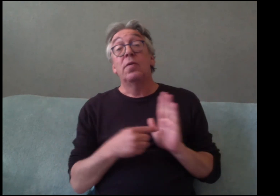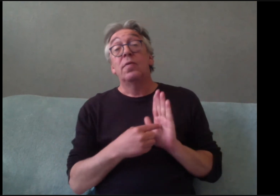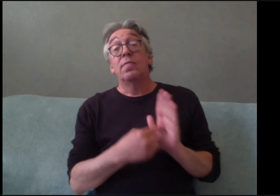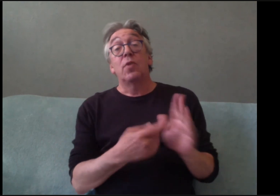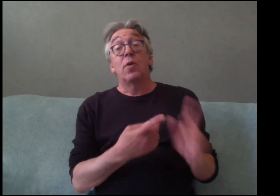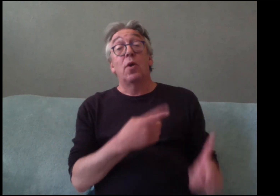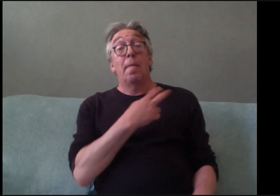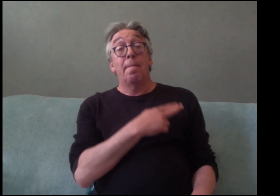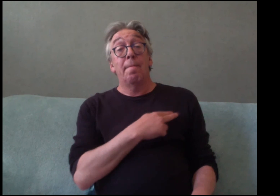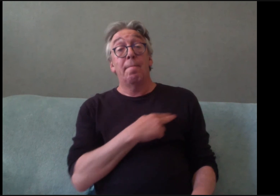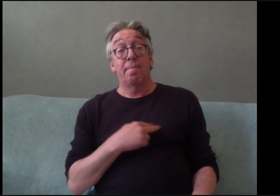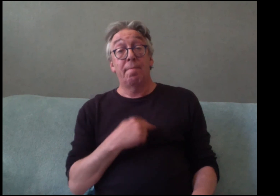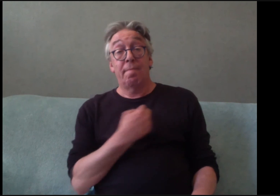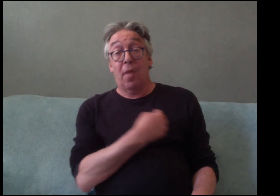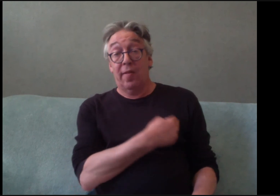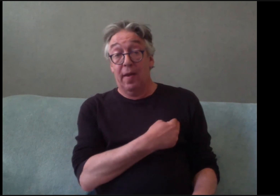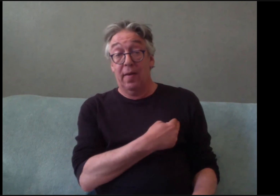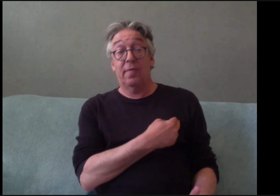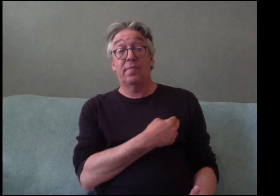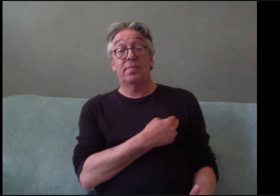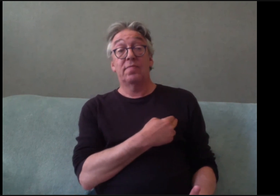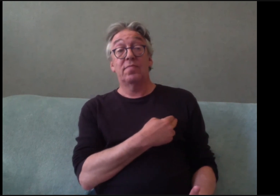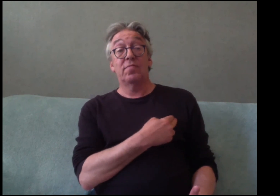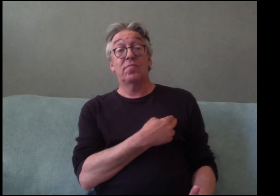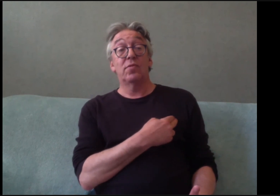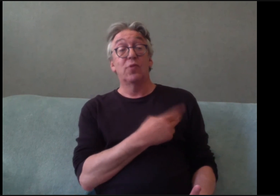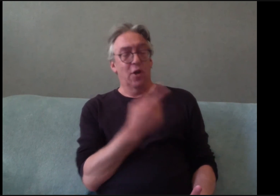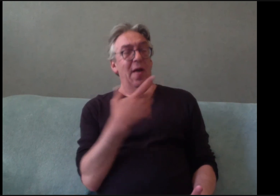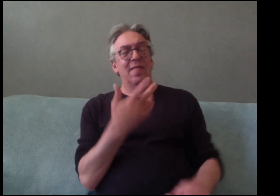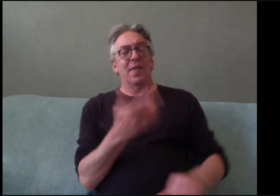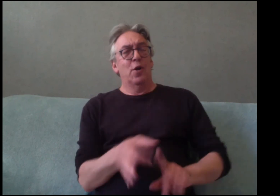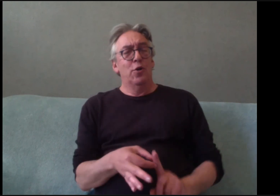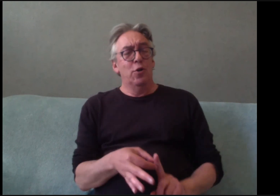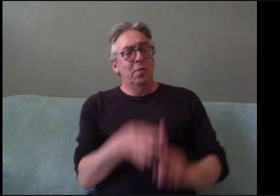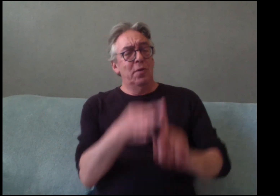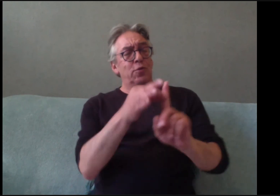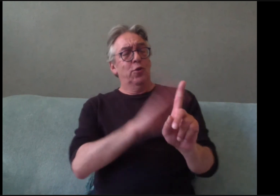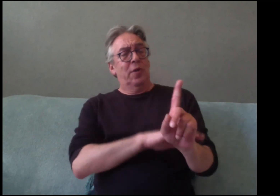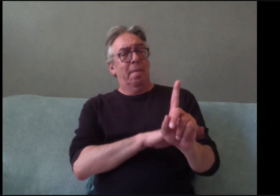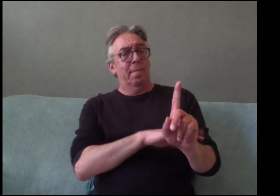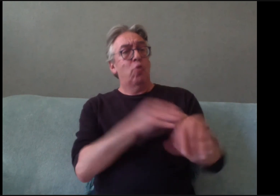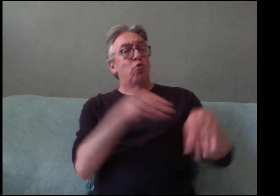For example the lights can be dimmed so it's not too much